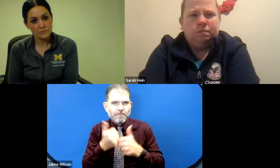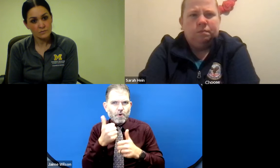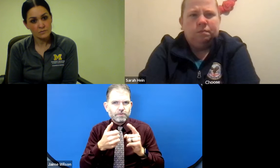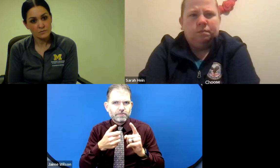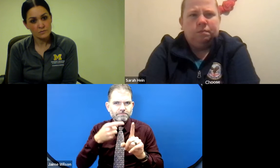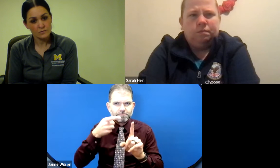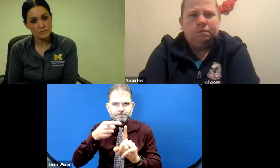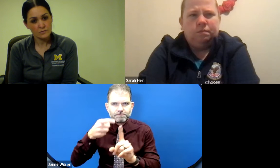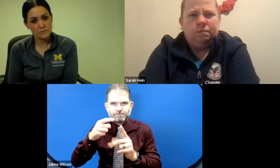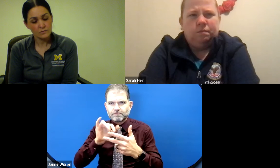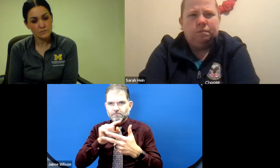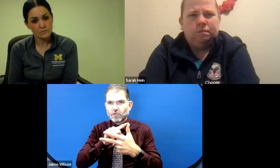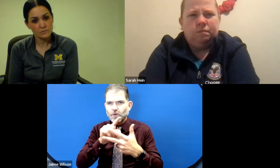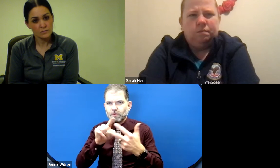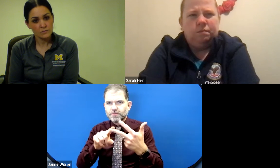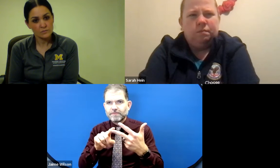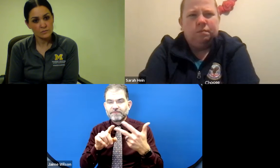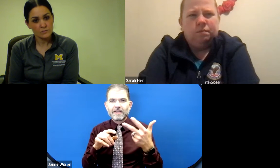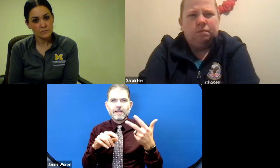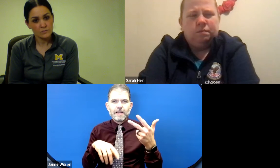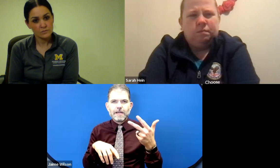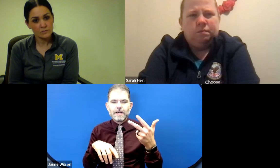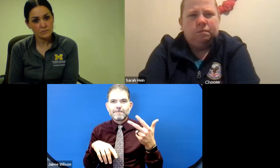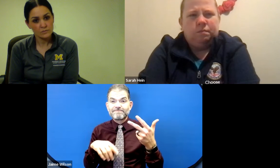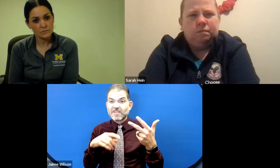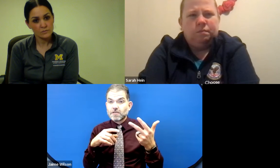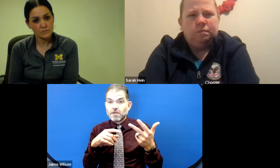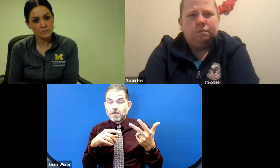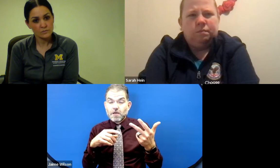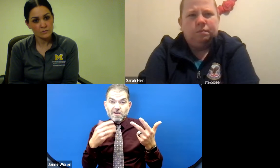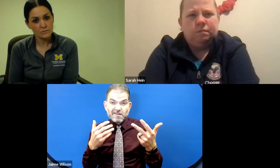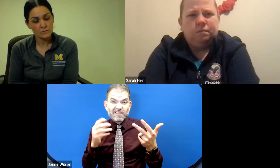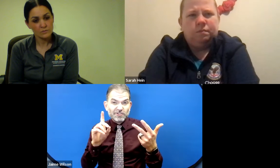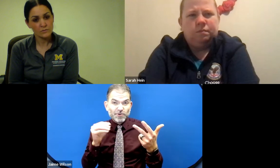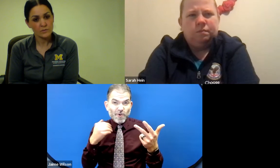ASL Interpreter: there's a few others. ASL Interpreter: But those are the top 3 that we subscribe.